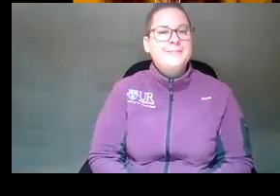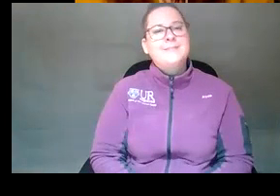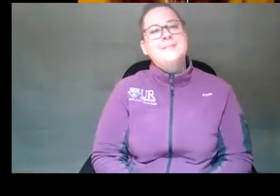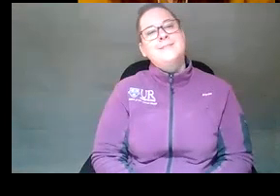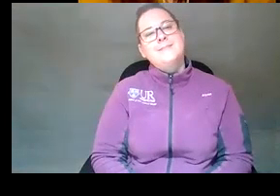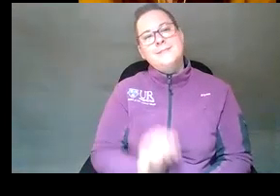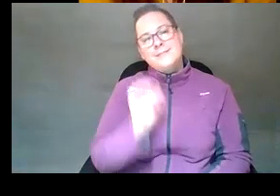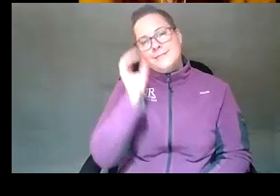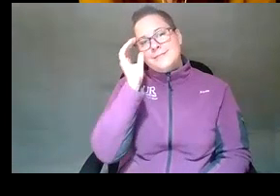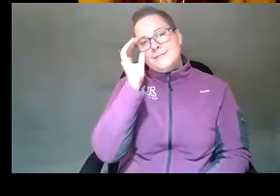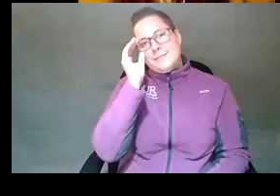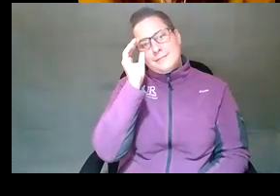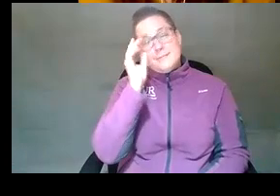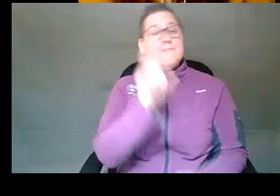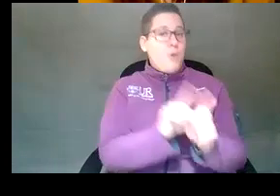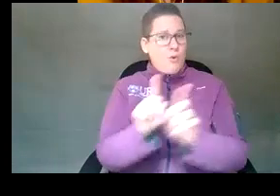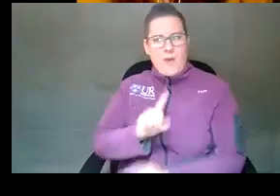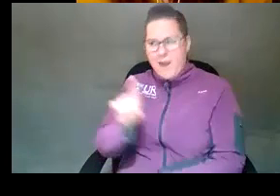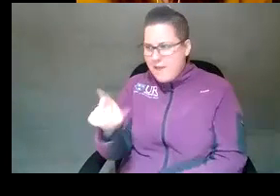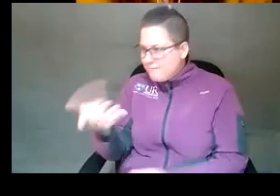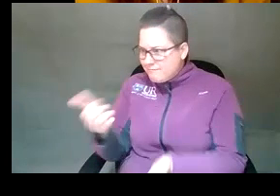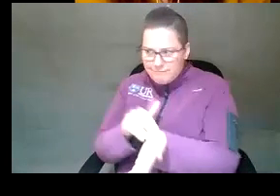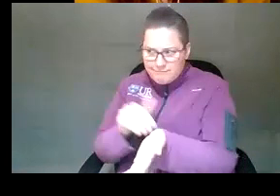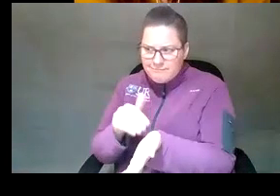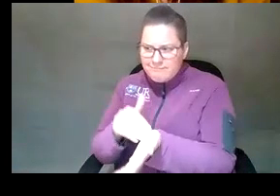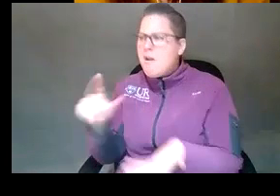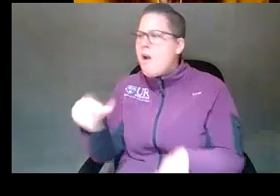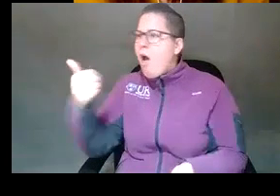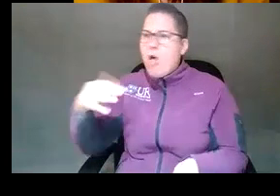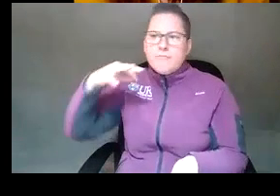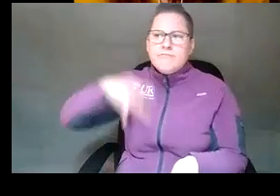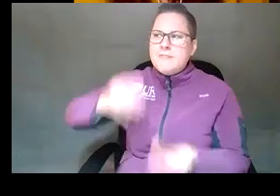so I also asked providers for any other helpful information that they would want to be shared